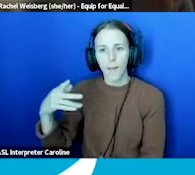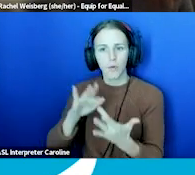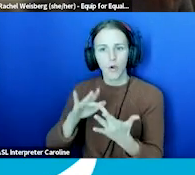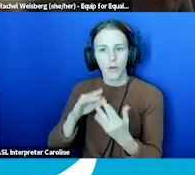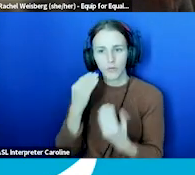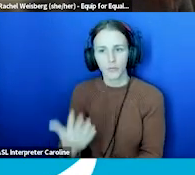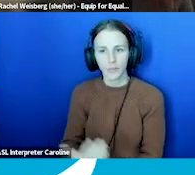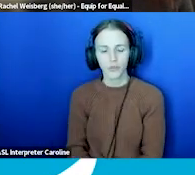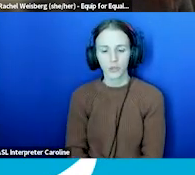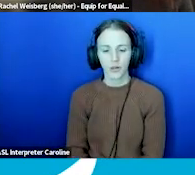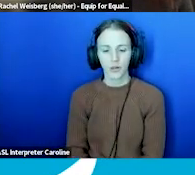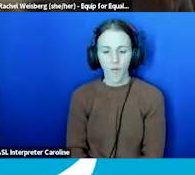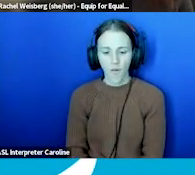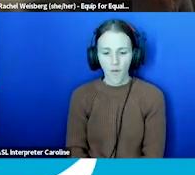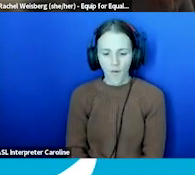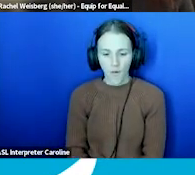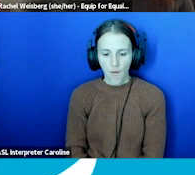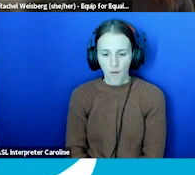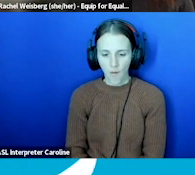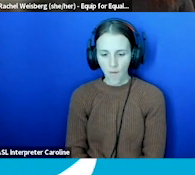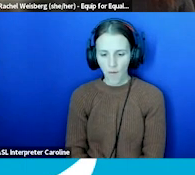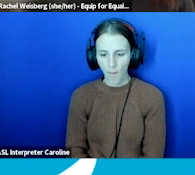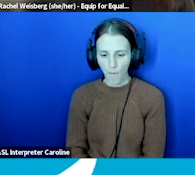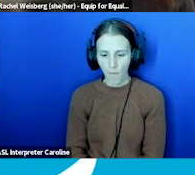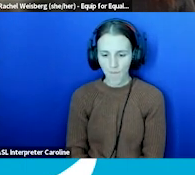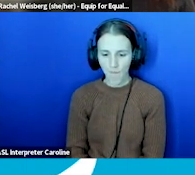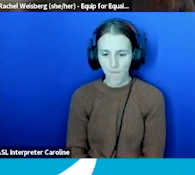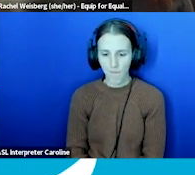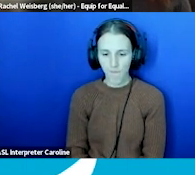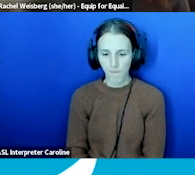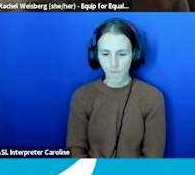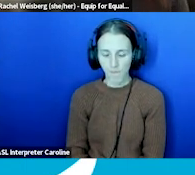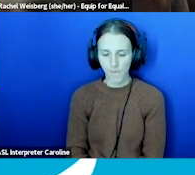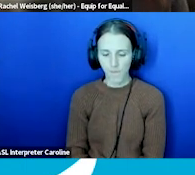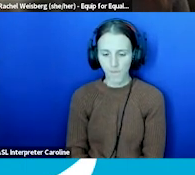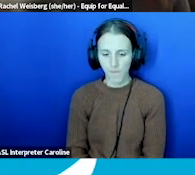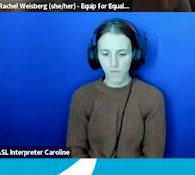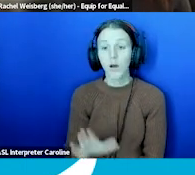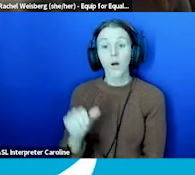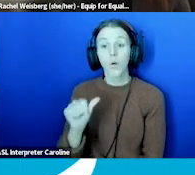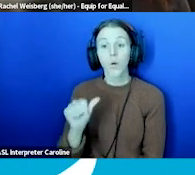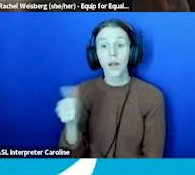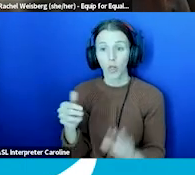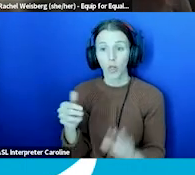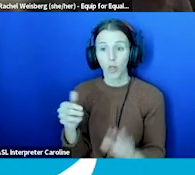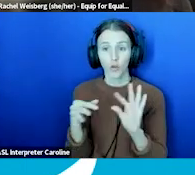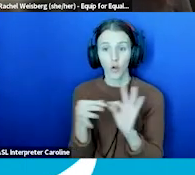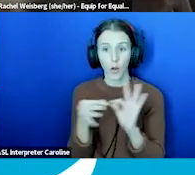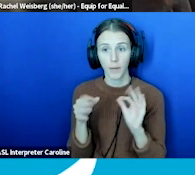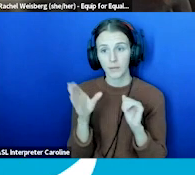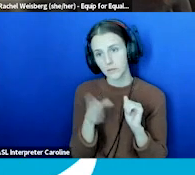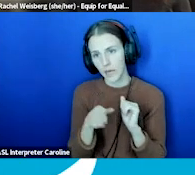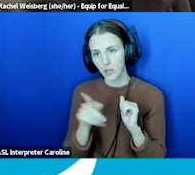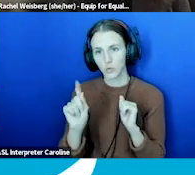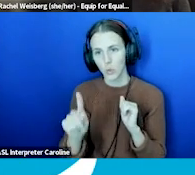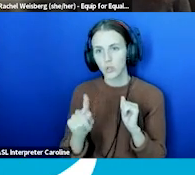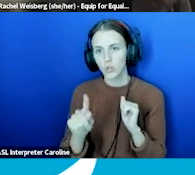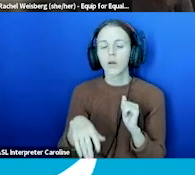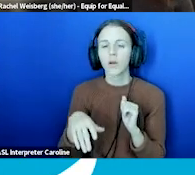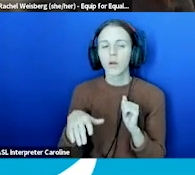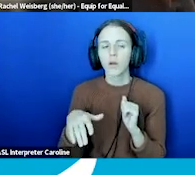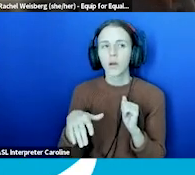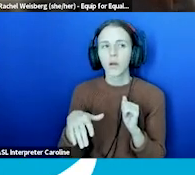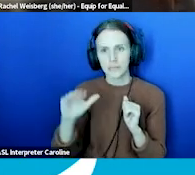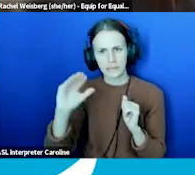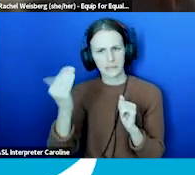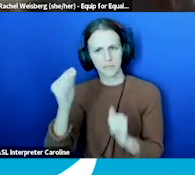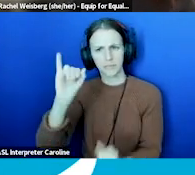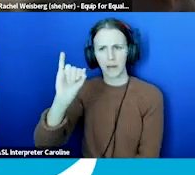REACH OUT TO ME, AGAIN THROUGH THAT CAP CONTACT INFORMATION.